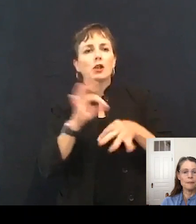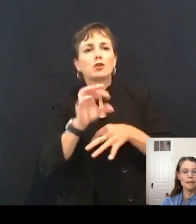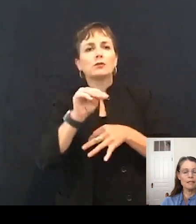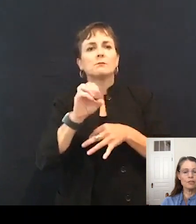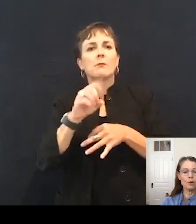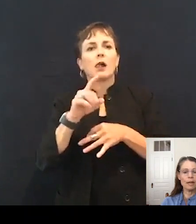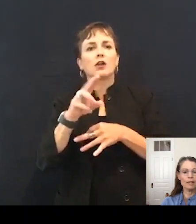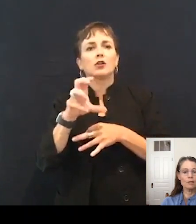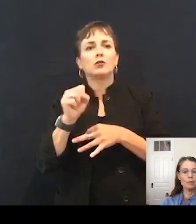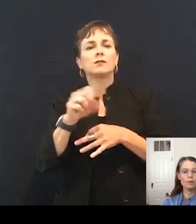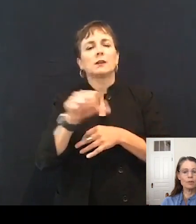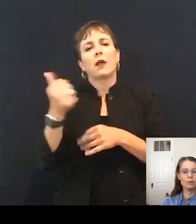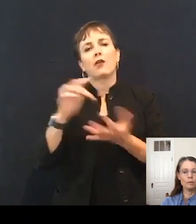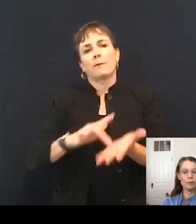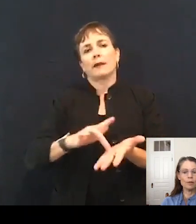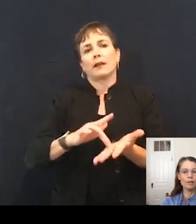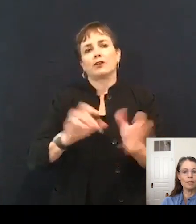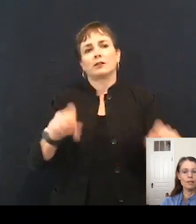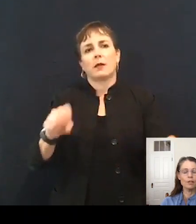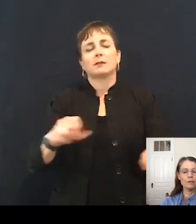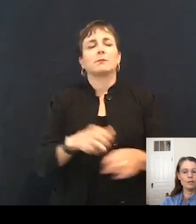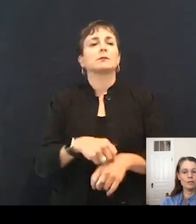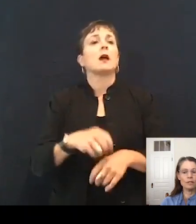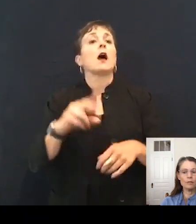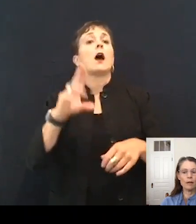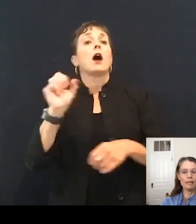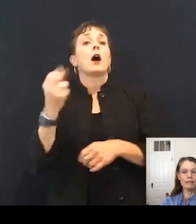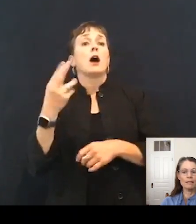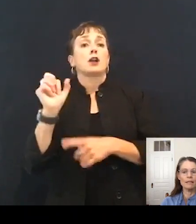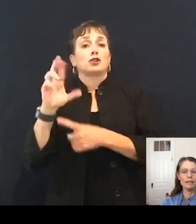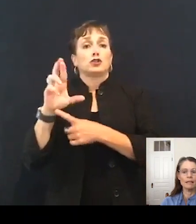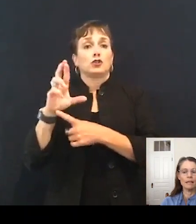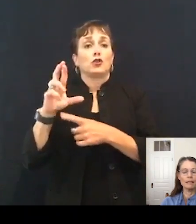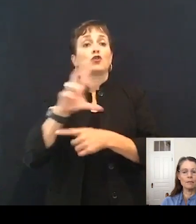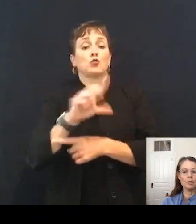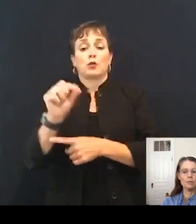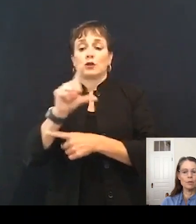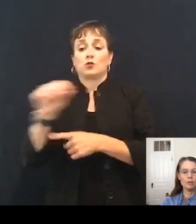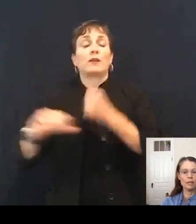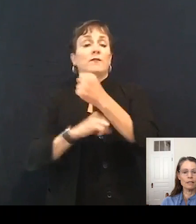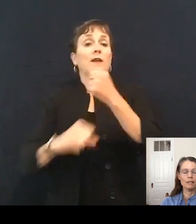In Johannesburg Gutenberg, University of Mainz and LMU Munich, Dr.